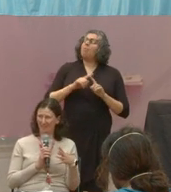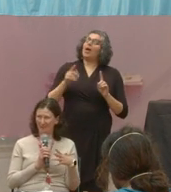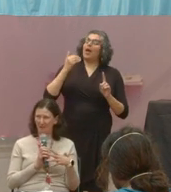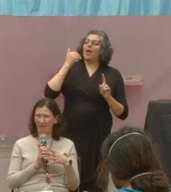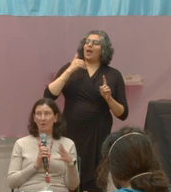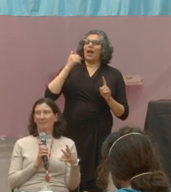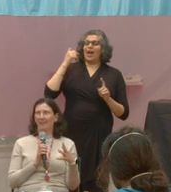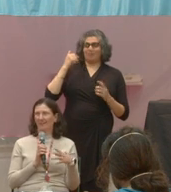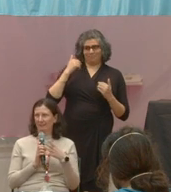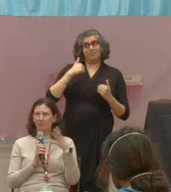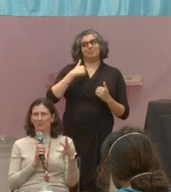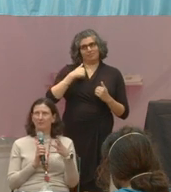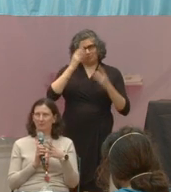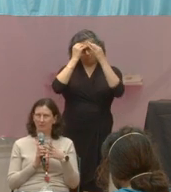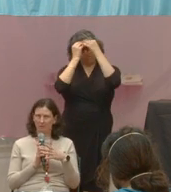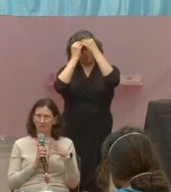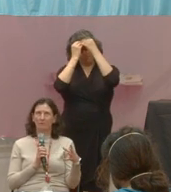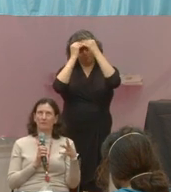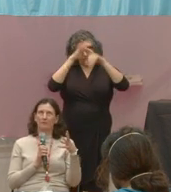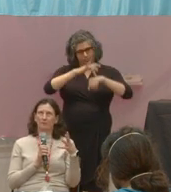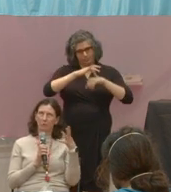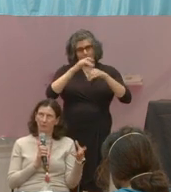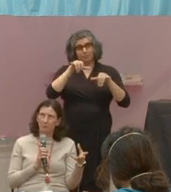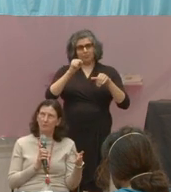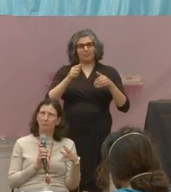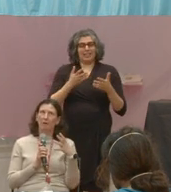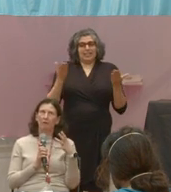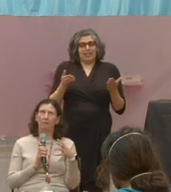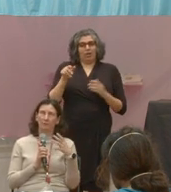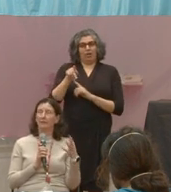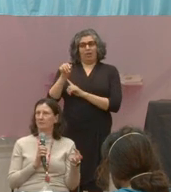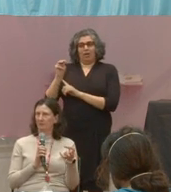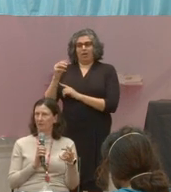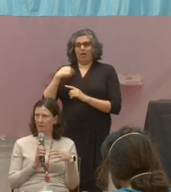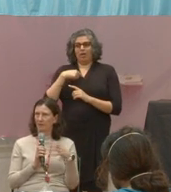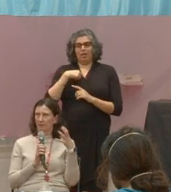thinking about it quite a lot. And of course, here is that the Portland Art Museum, we are really interrogating our